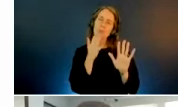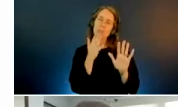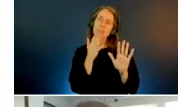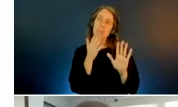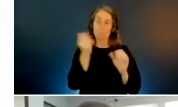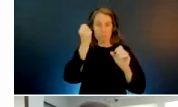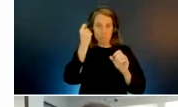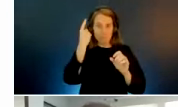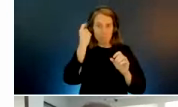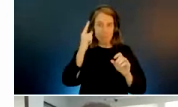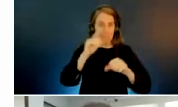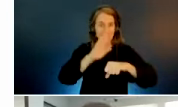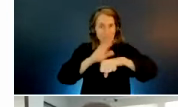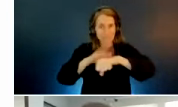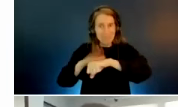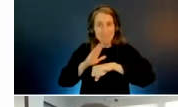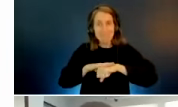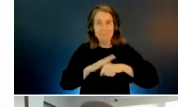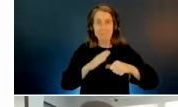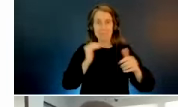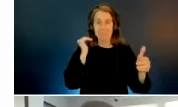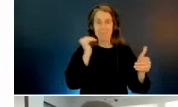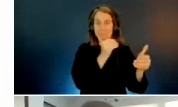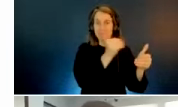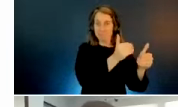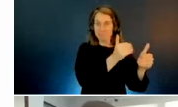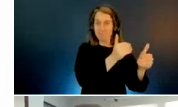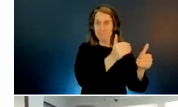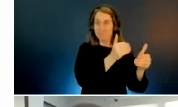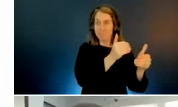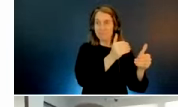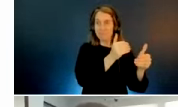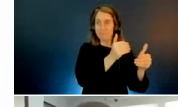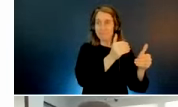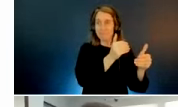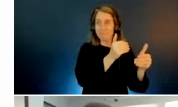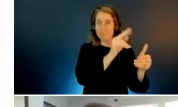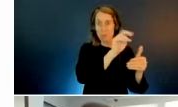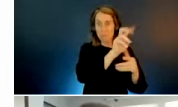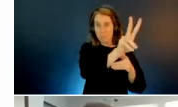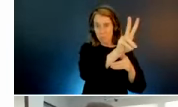changes um that come up to the way that we're voting um leading up to the general so just just